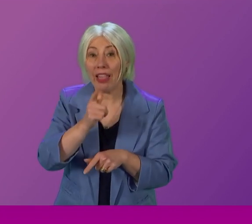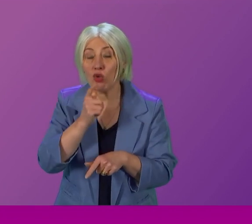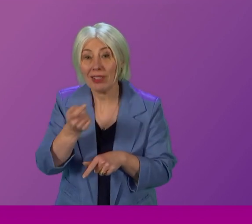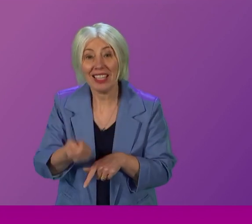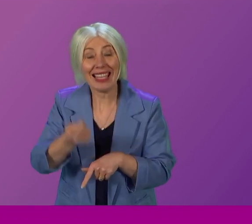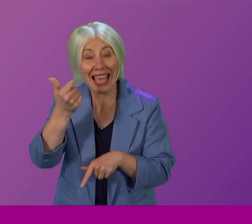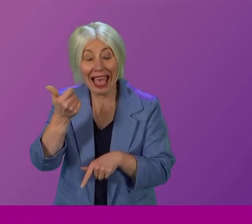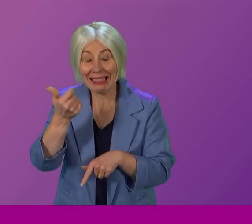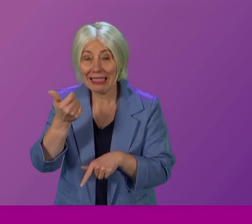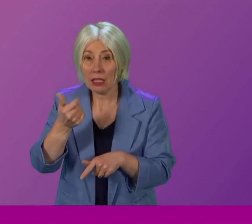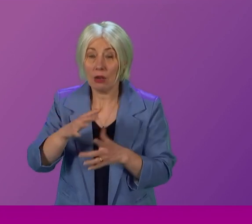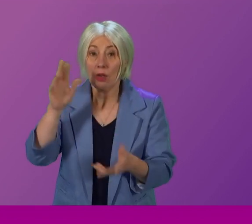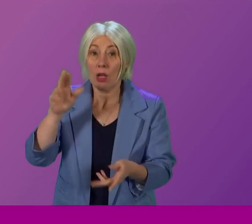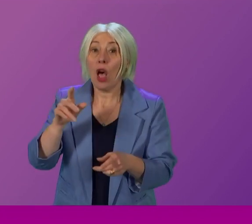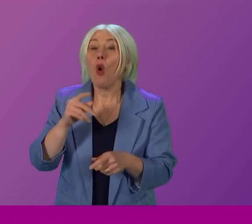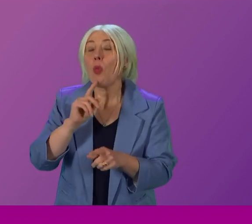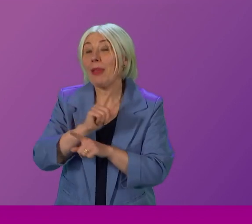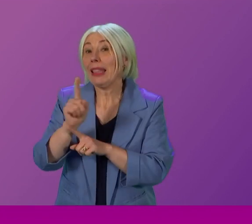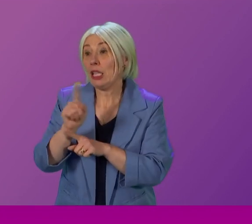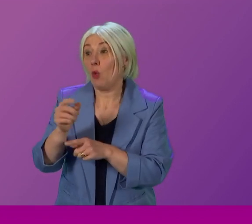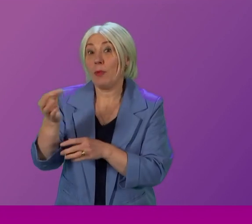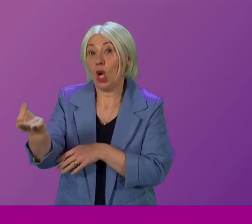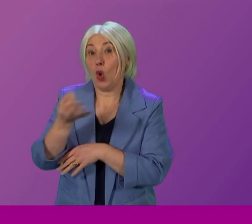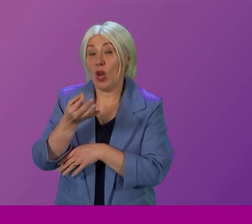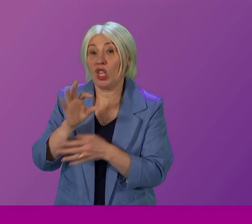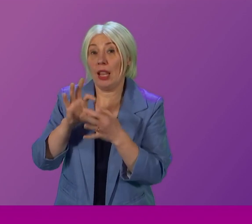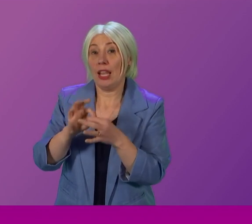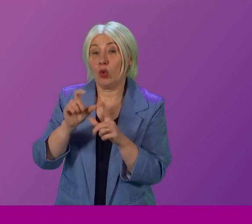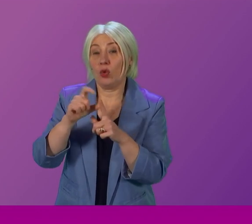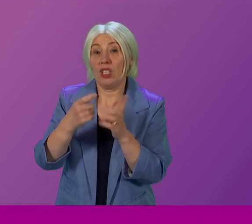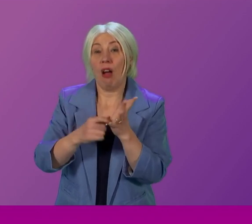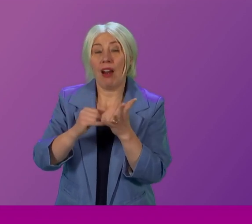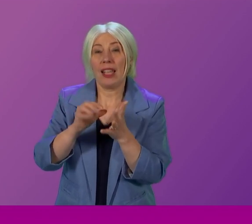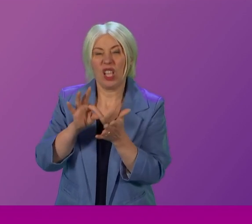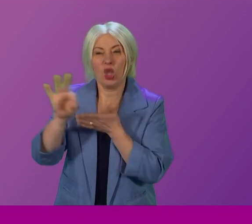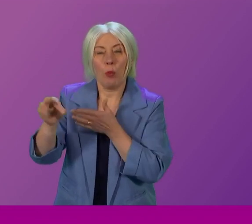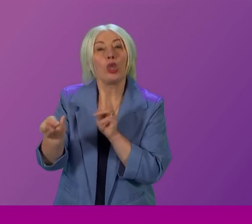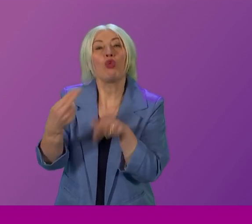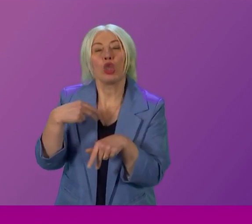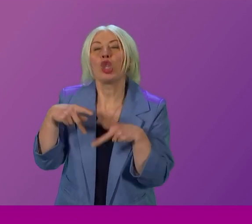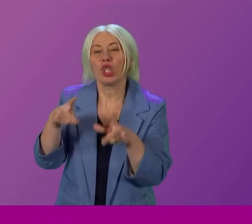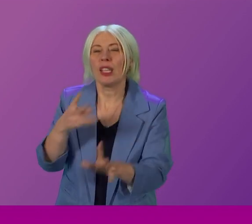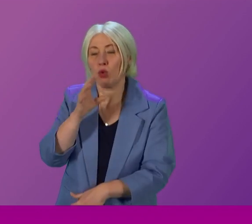to a question about DRS, so I will save my substantive comments on it for that question.